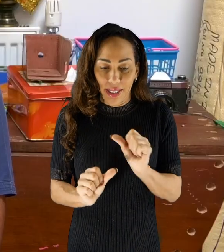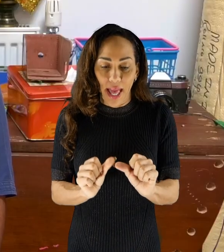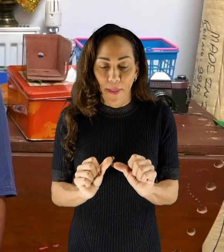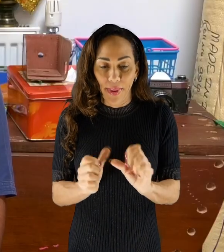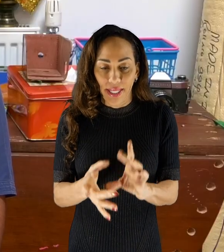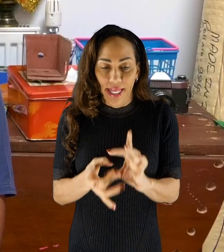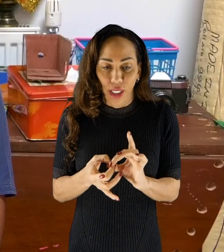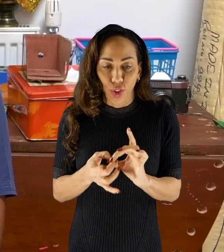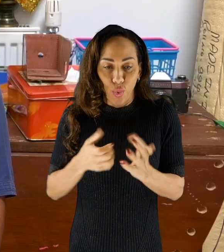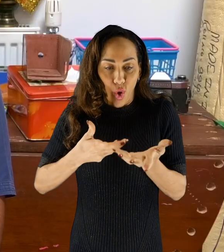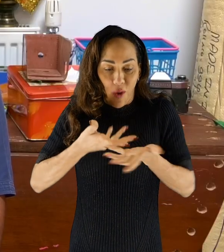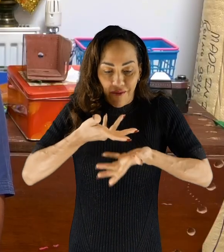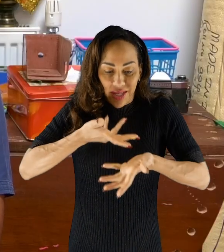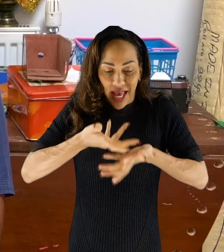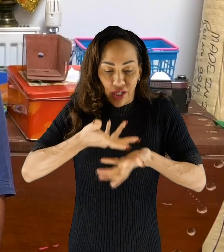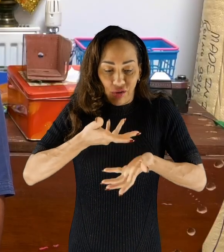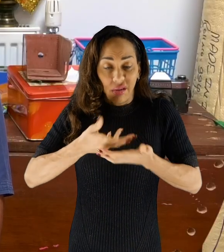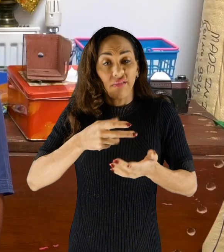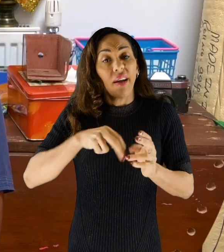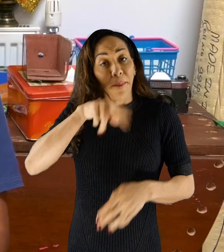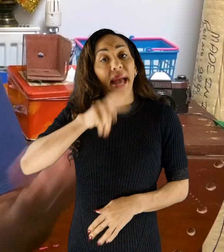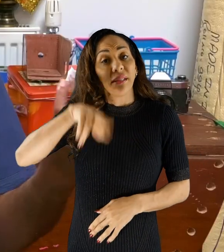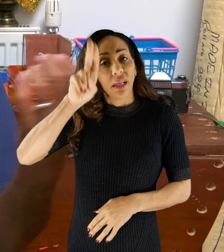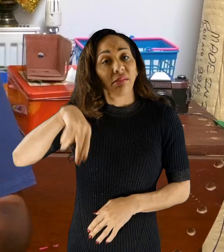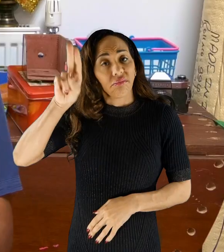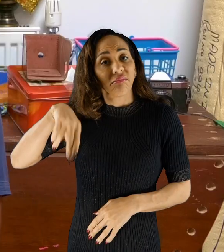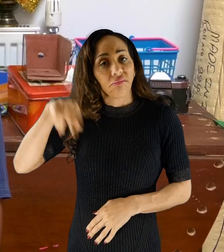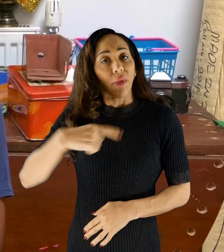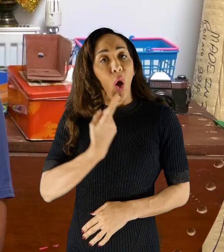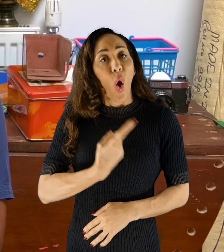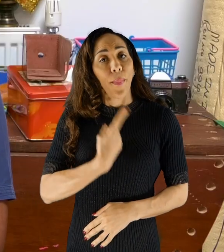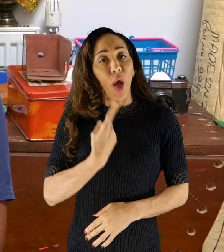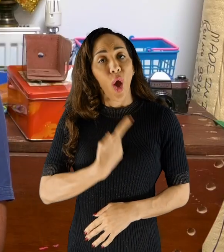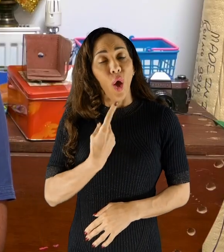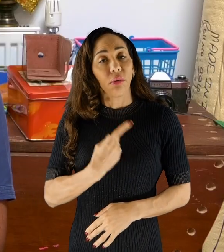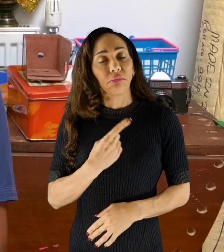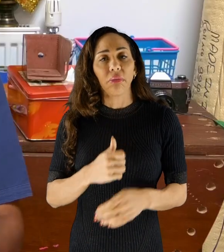step is a conversation. So especially when I'm painting I tend